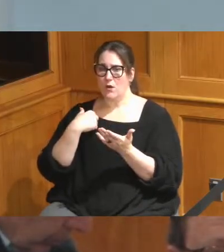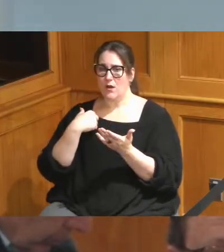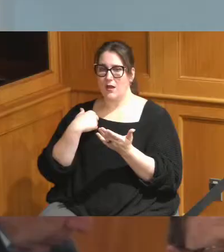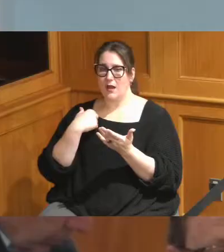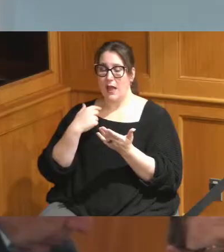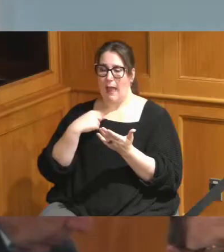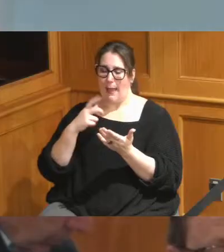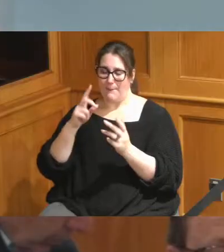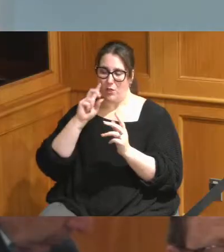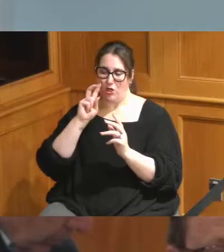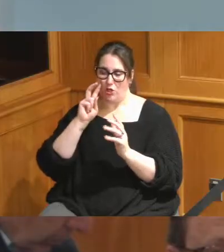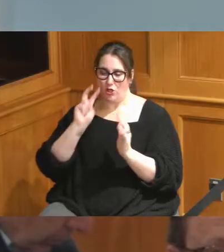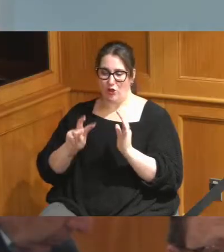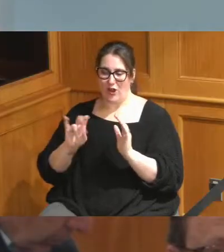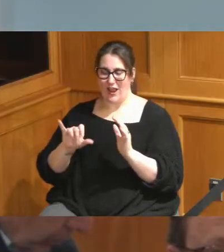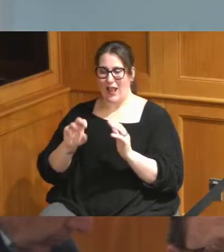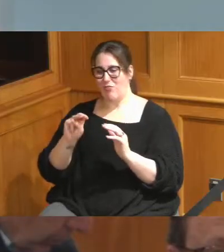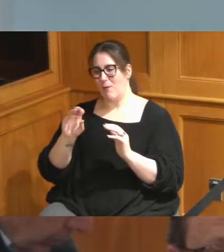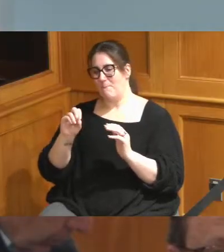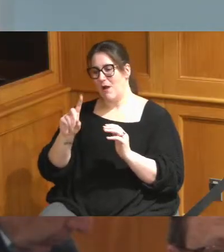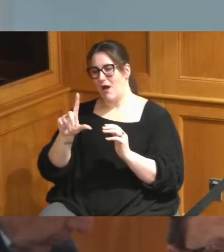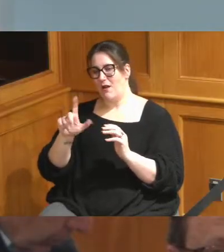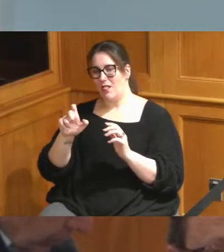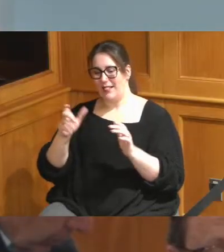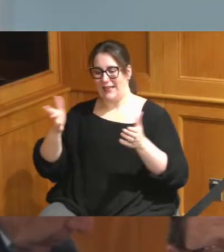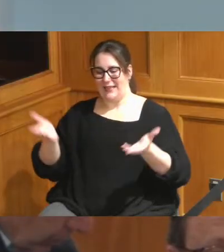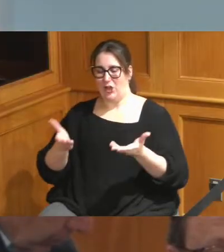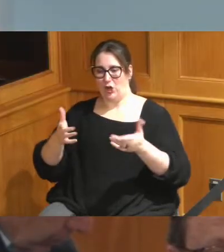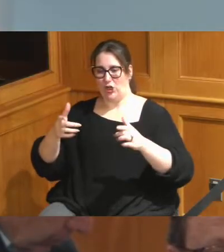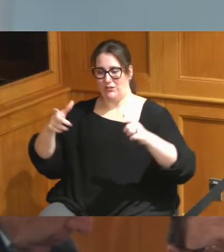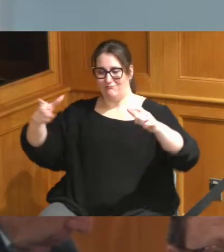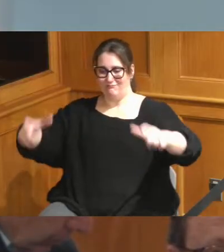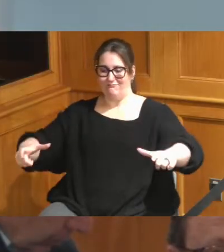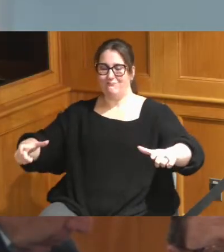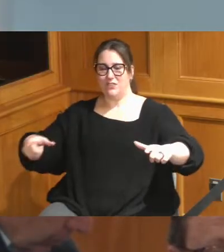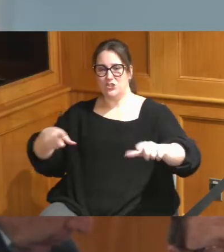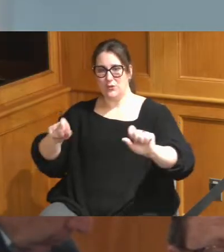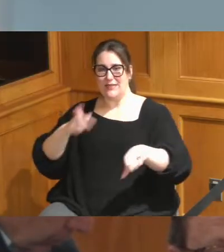it's right in front of me here for for instance. Um, is that it can both because of the distance